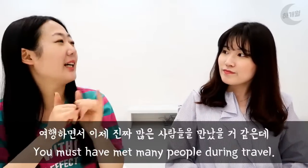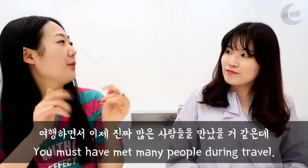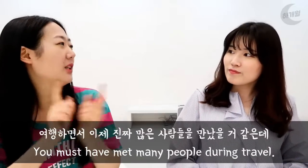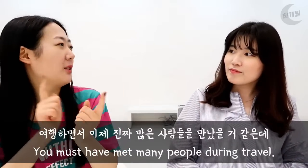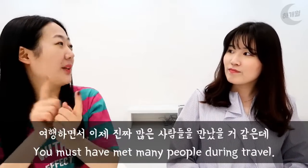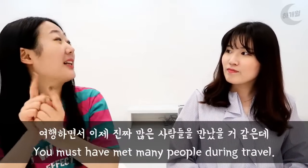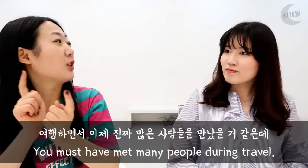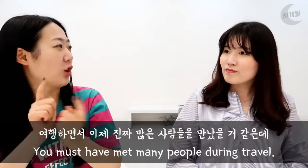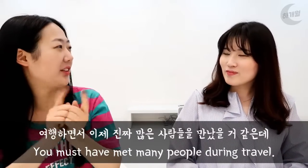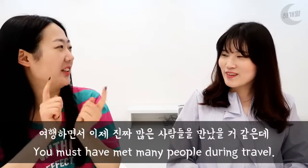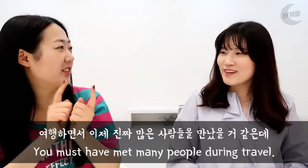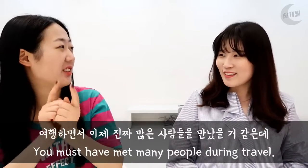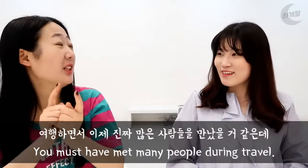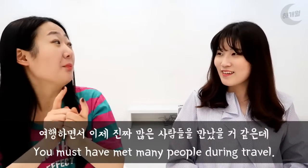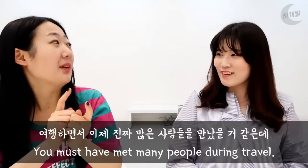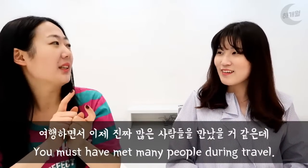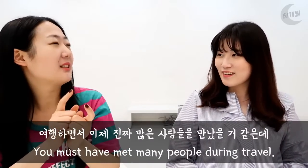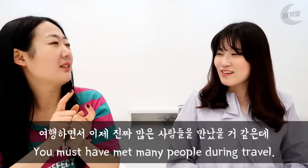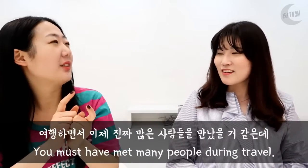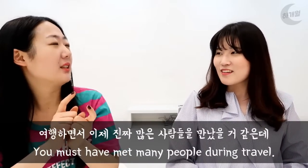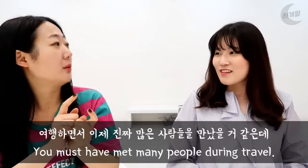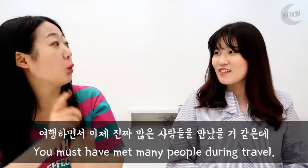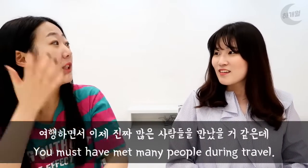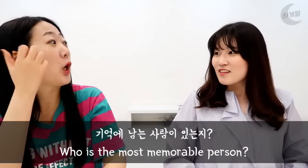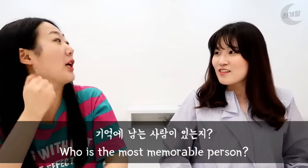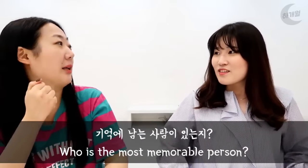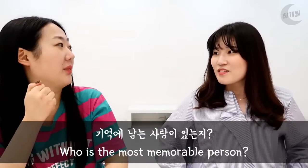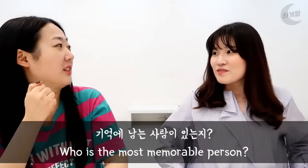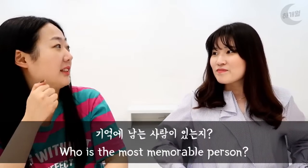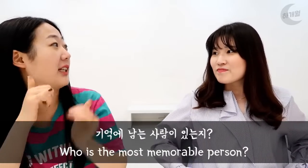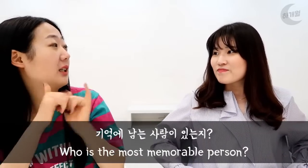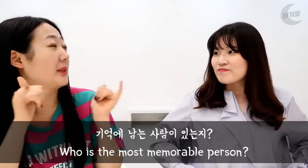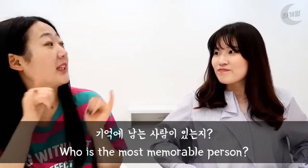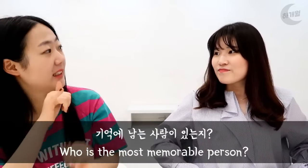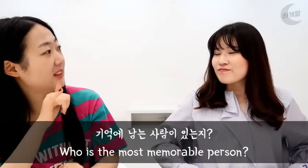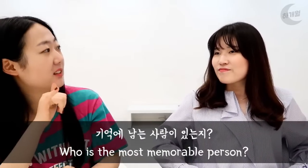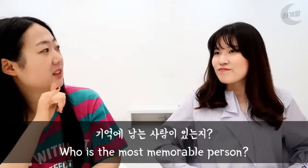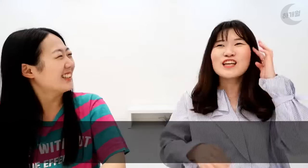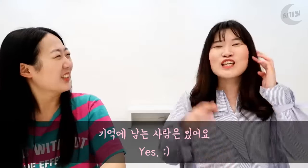You must have met many people during travel. Who is the most memorable person?